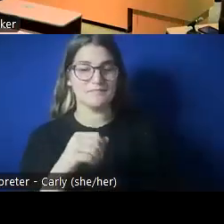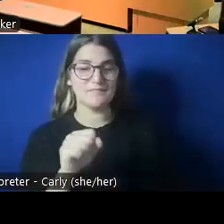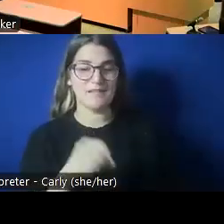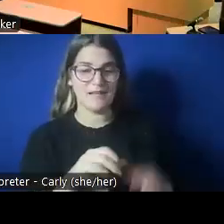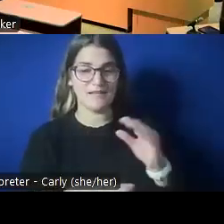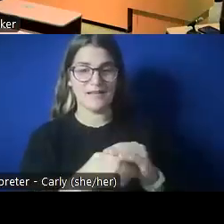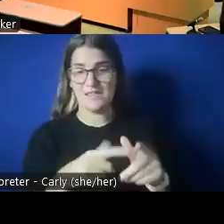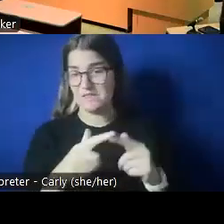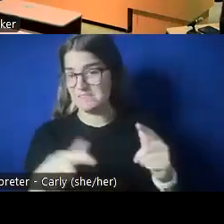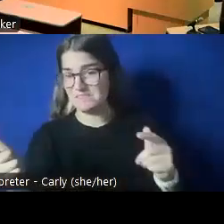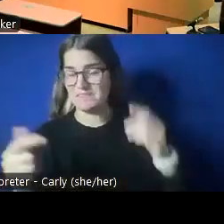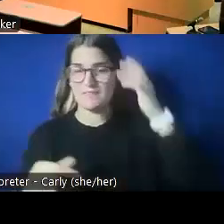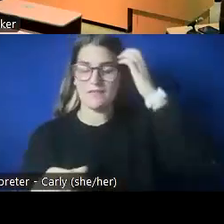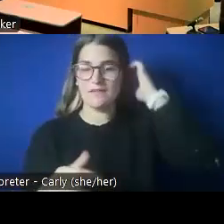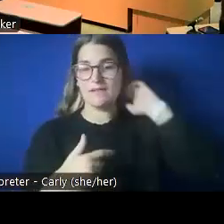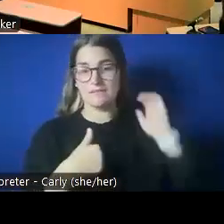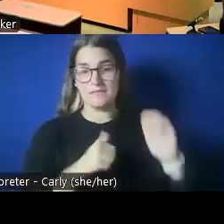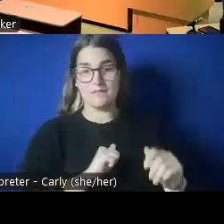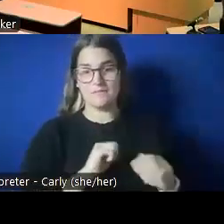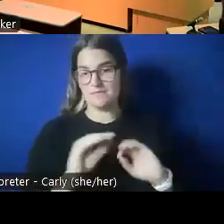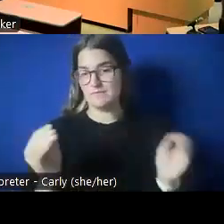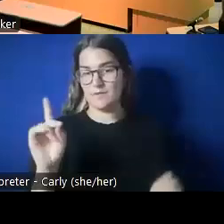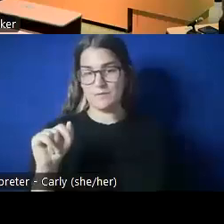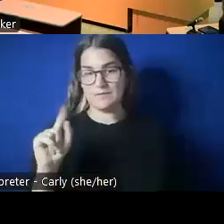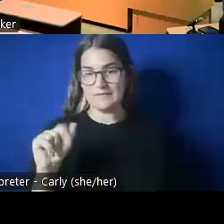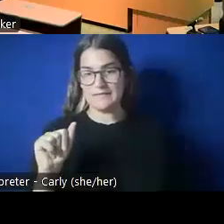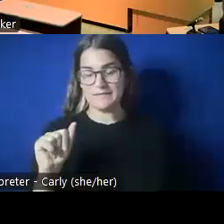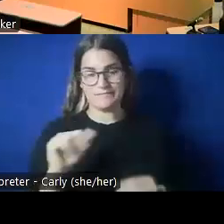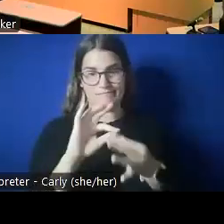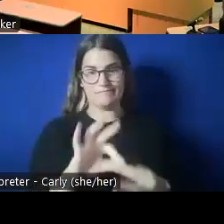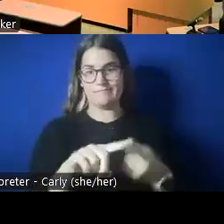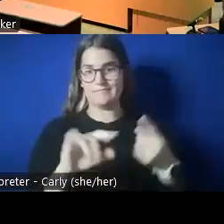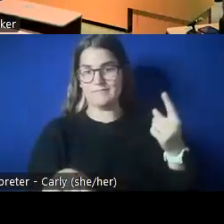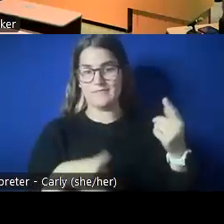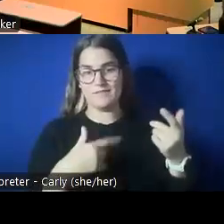you want anything I don't I don't have any data per se um I think it's very highly comorbid in